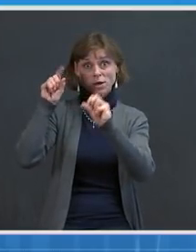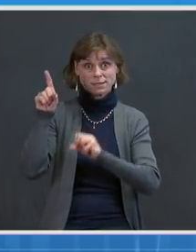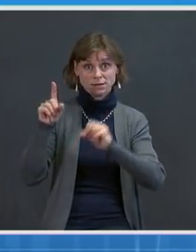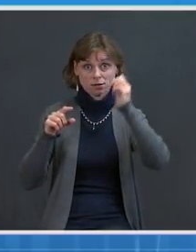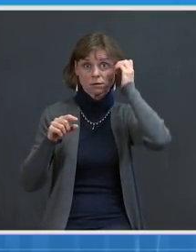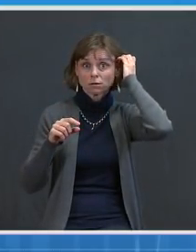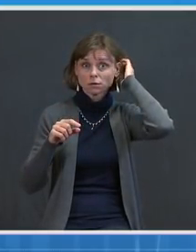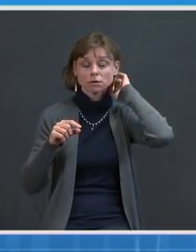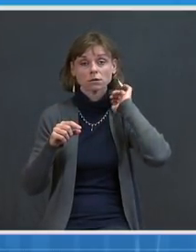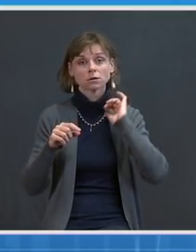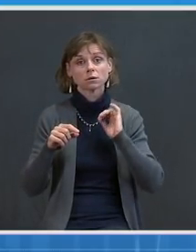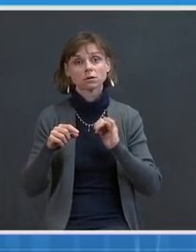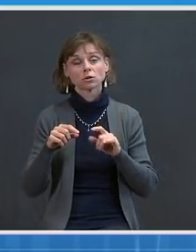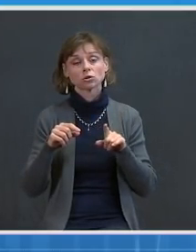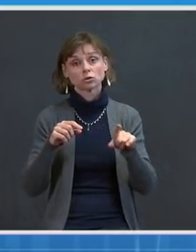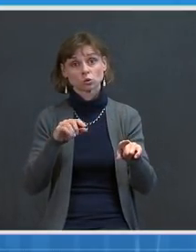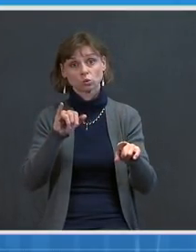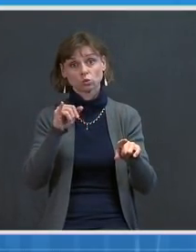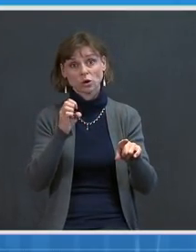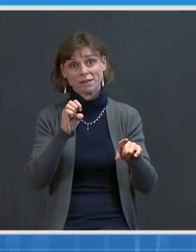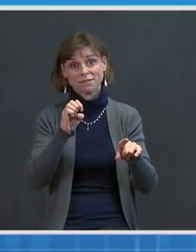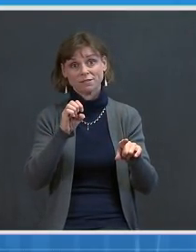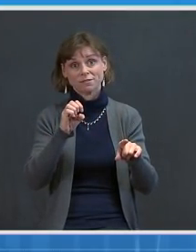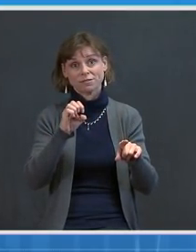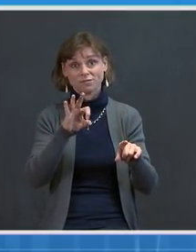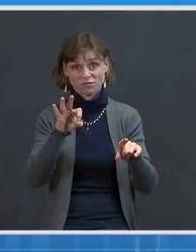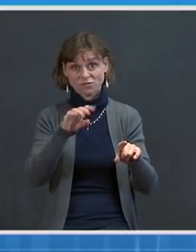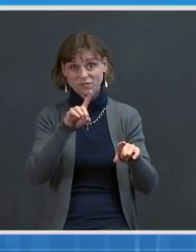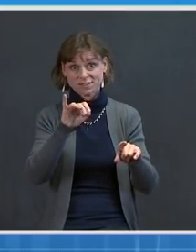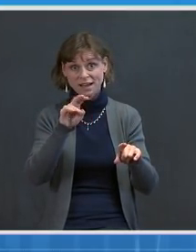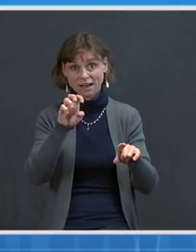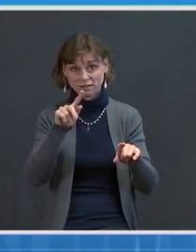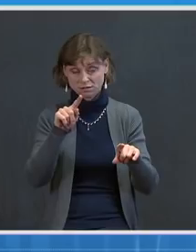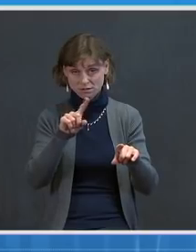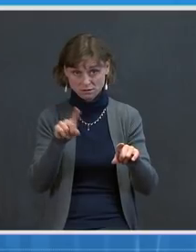Coordinator, Jeff Zients. So, that is -- that is a directive.